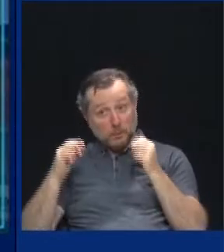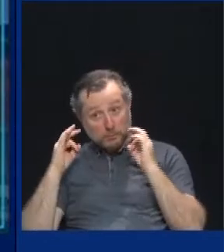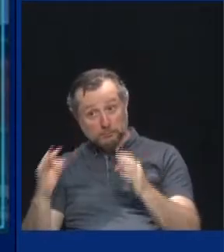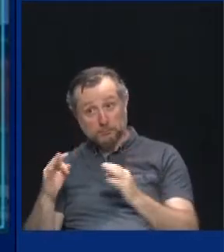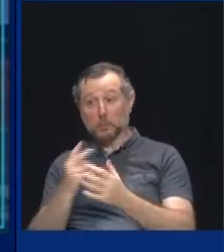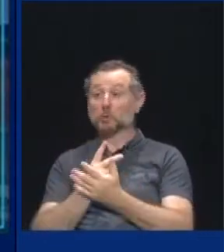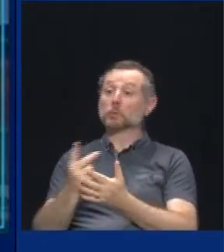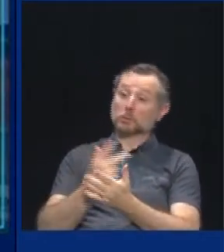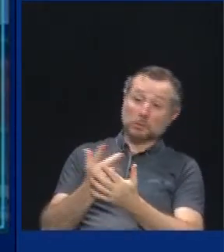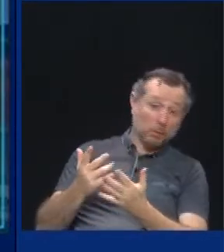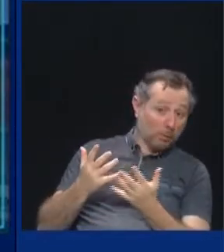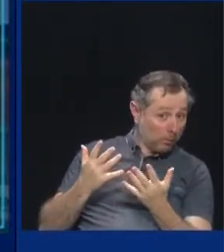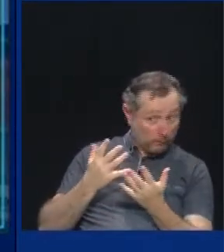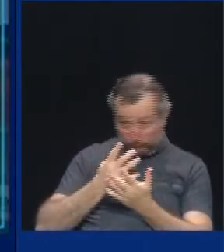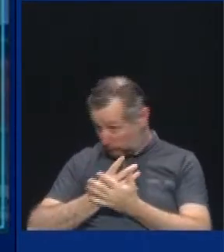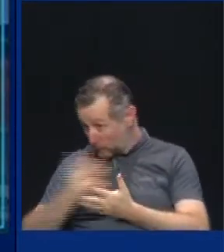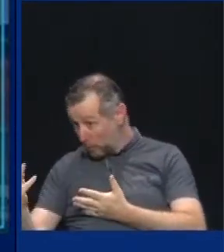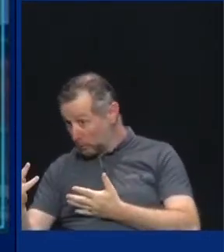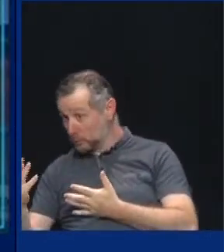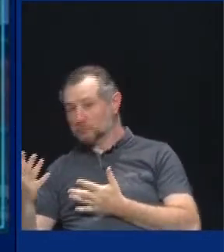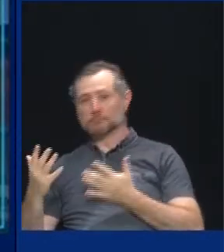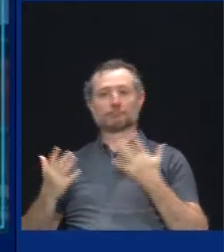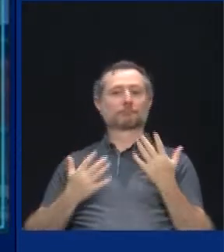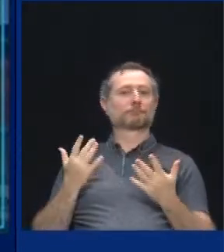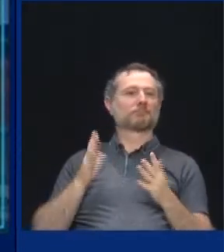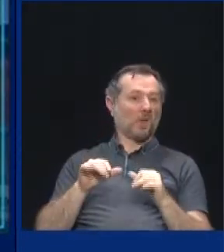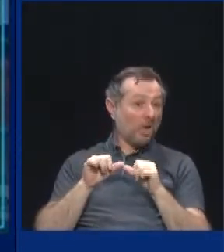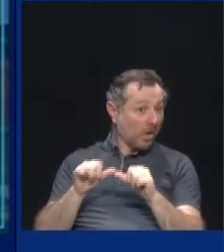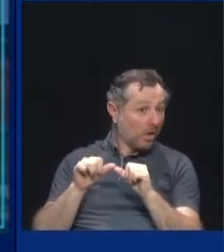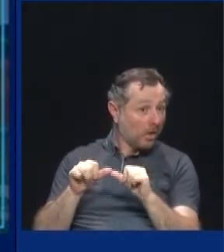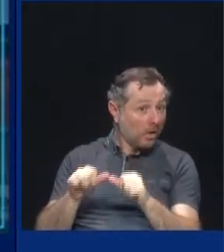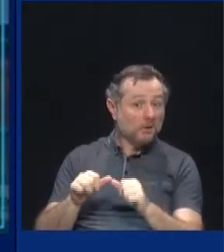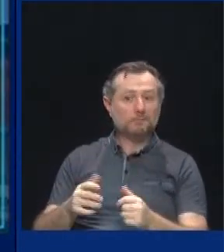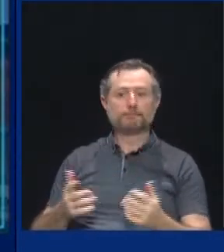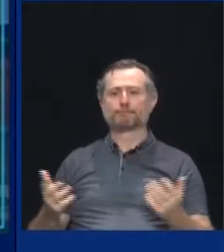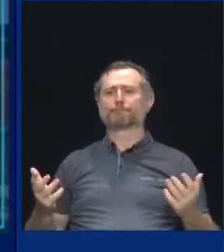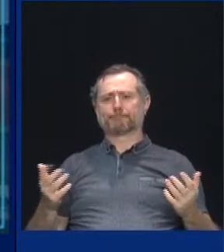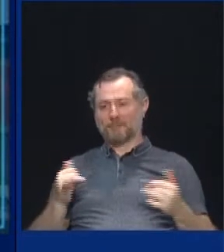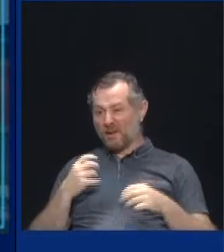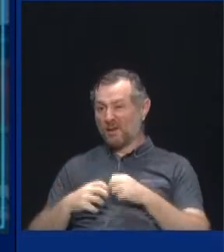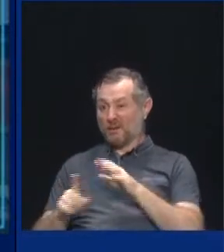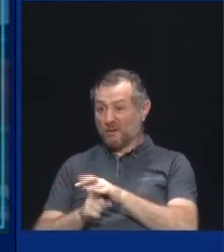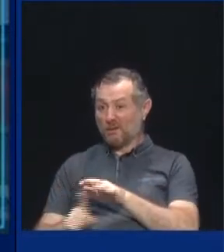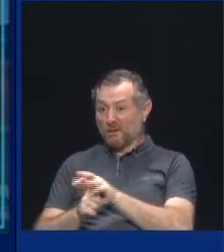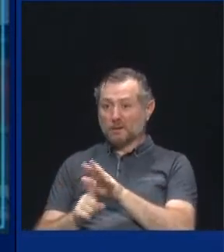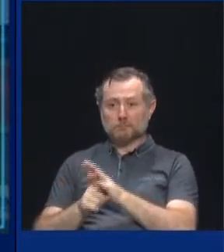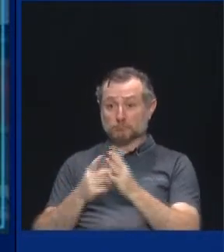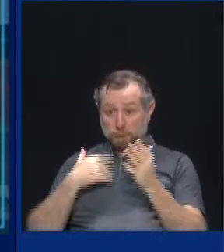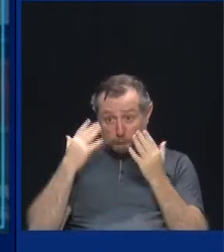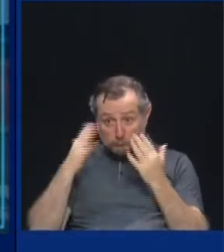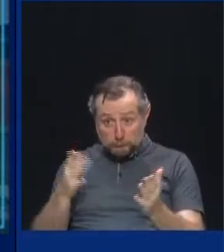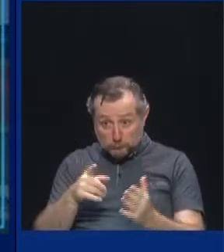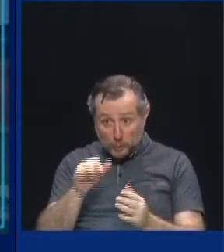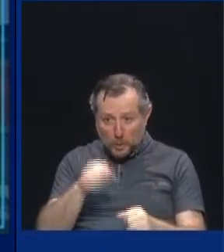LONG HAUL SYNDROME. PEOPLE GET COVID AND THEY DON'T GET BETTER IN TWO WEEKS OR THREE WEEKS OR FOUR WEEKS. AND THEY HAVE LINGERING